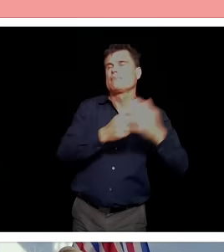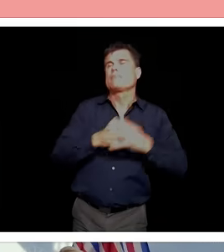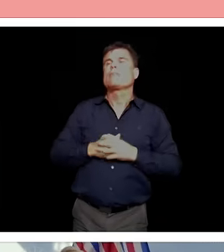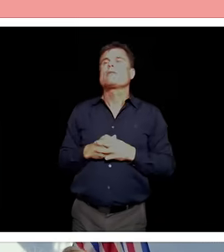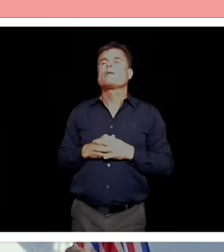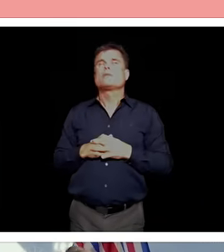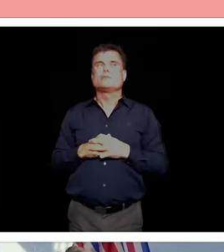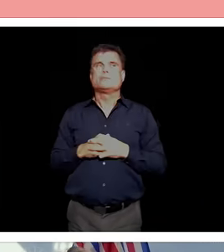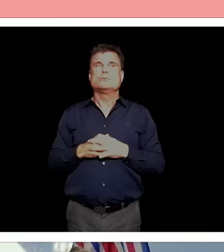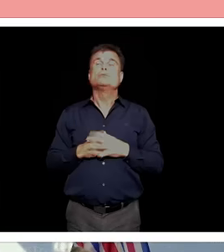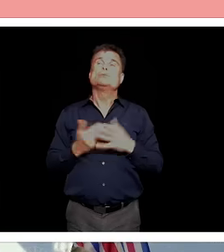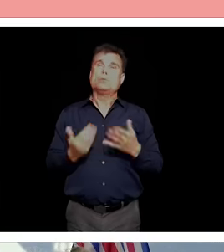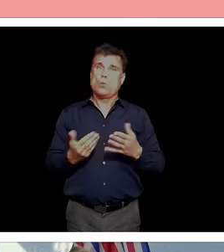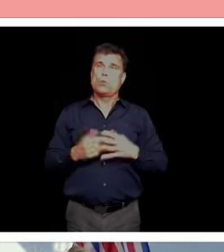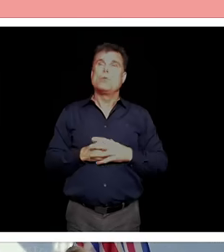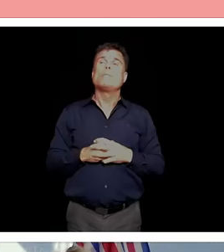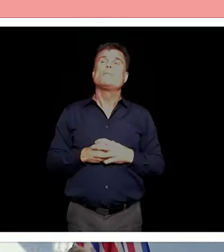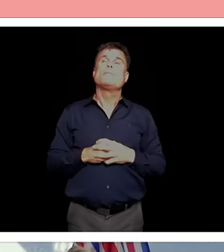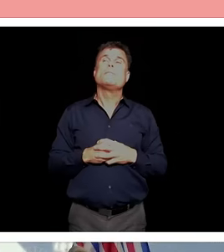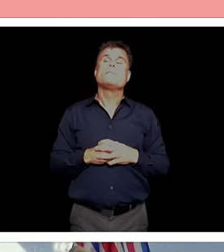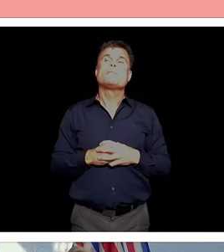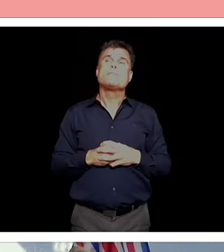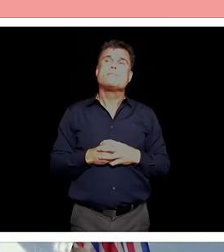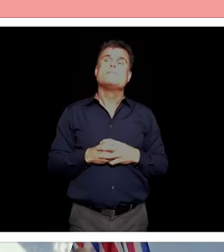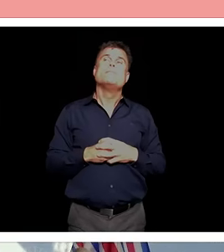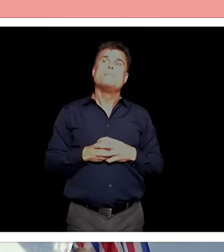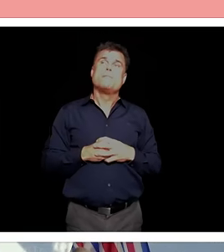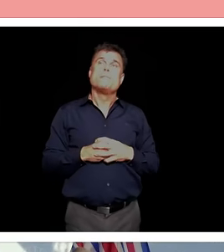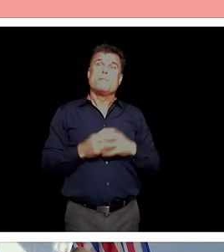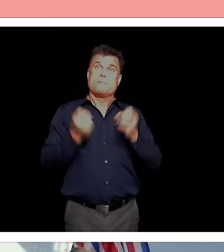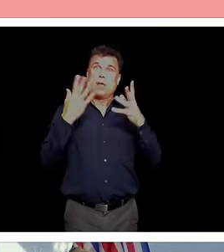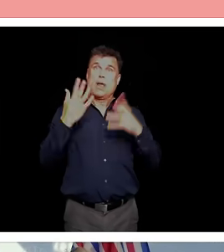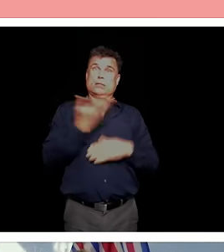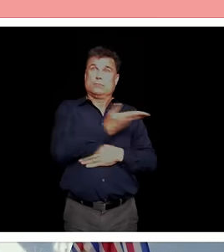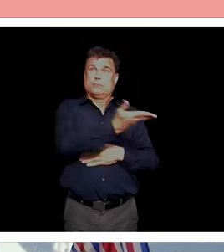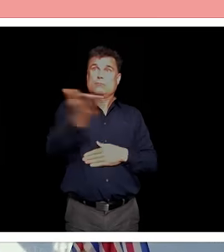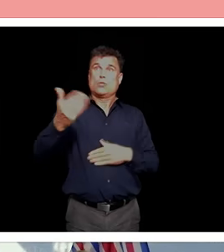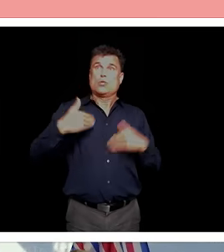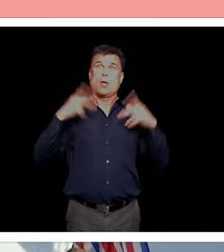This is taking that group of people that we know